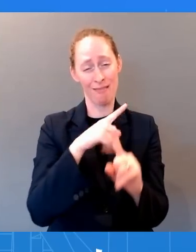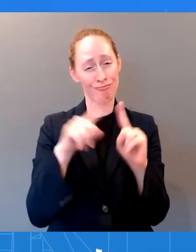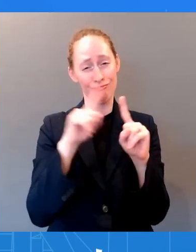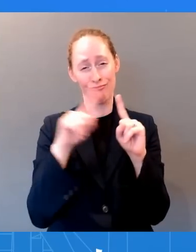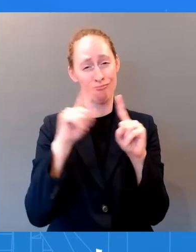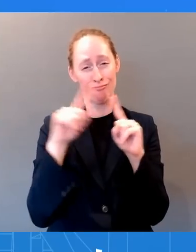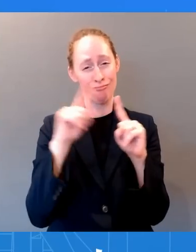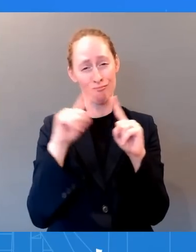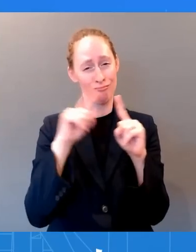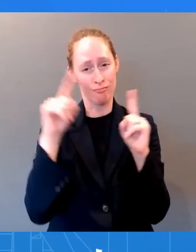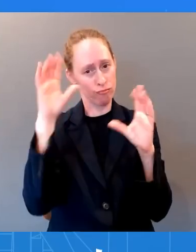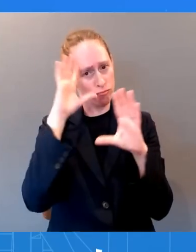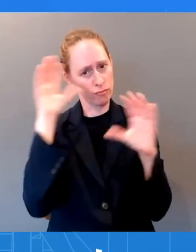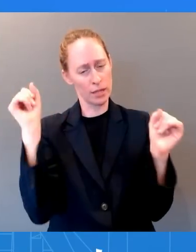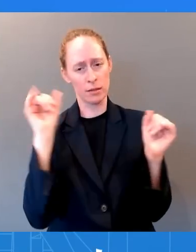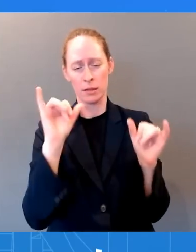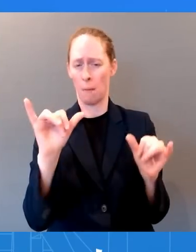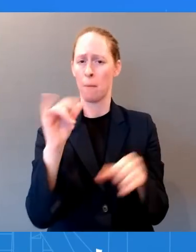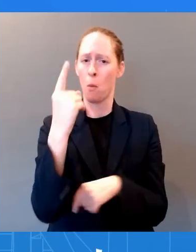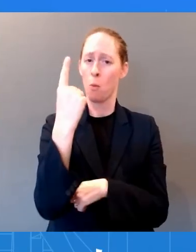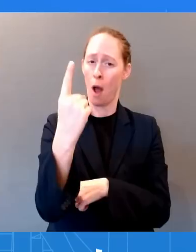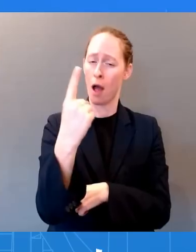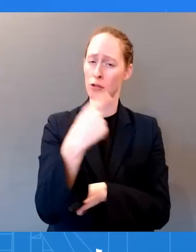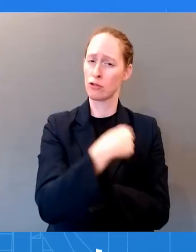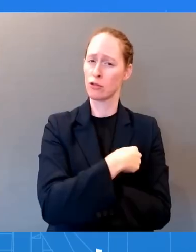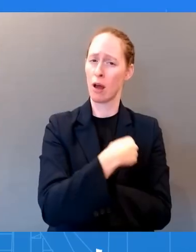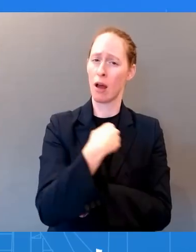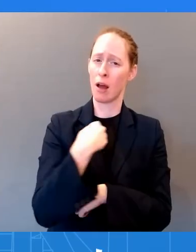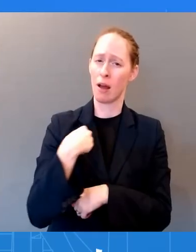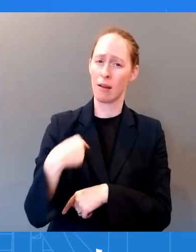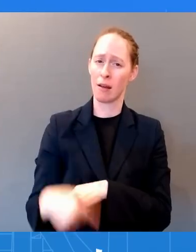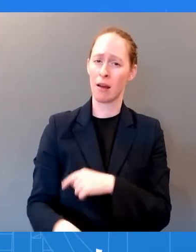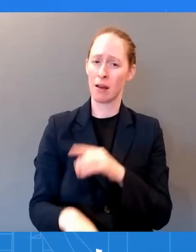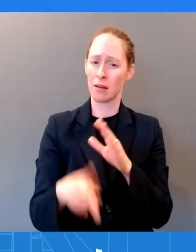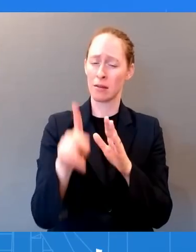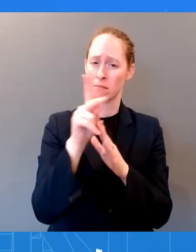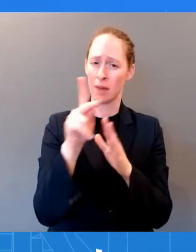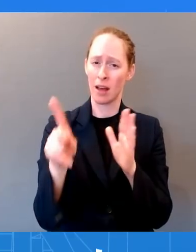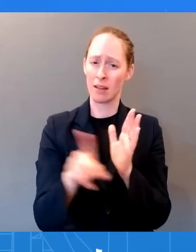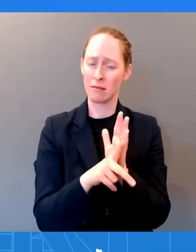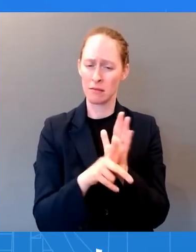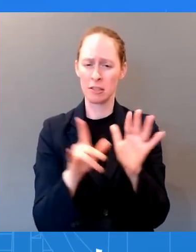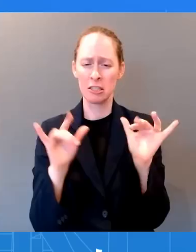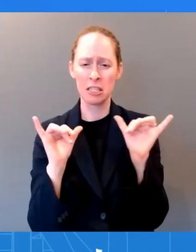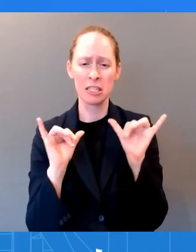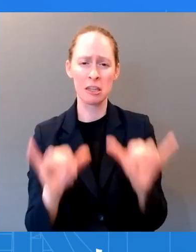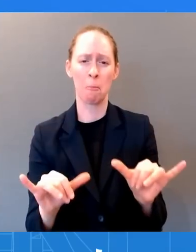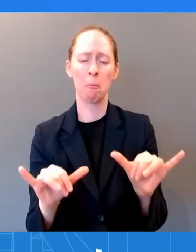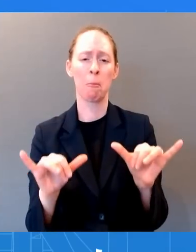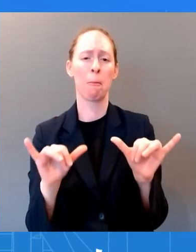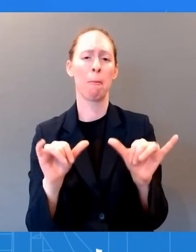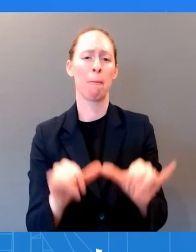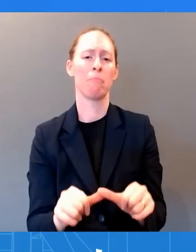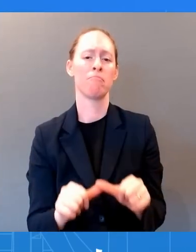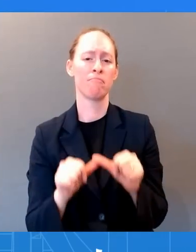And in accordance with that policy, we'll continue to fly and sail and operate where international law allows,